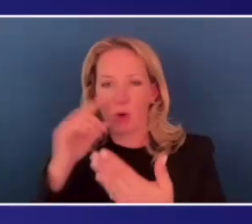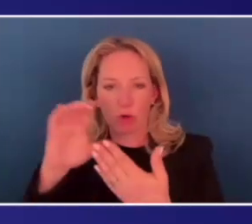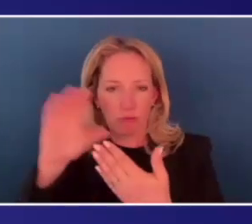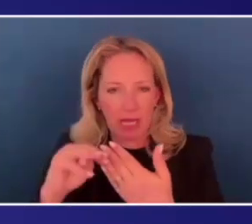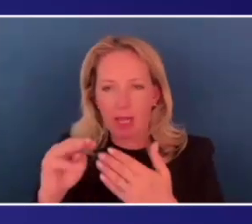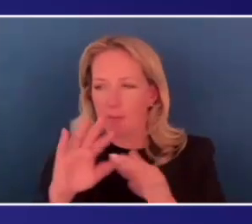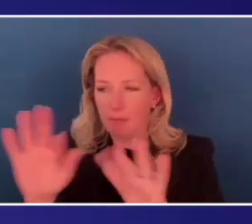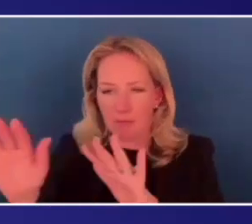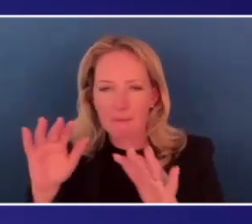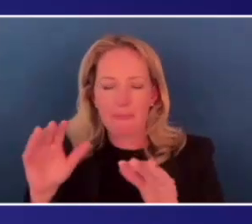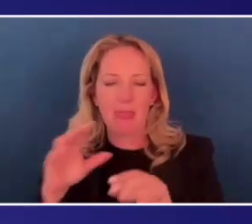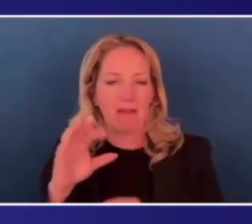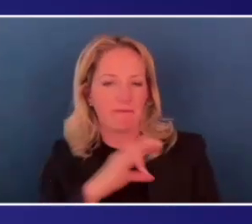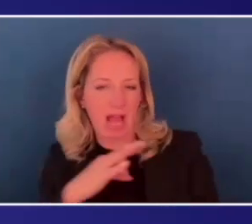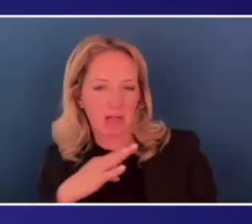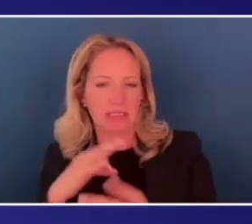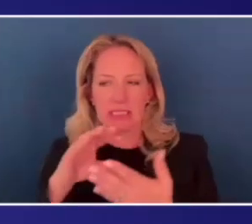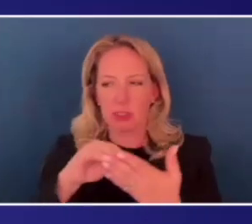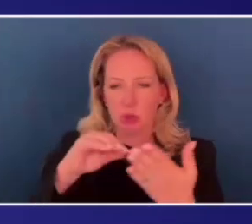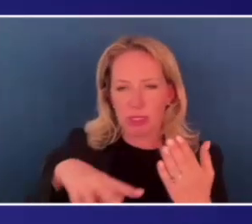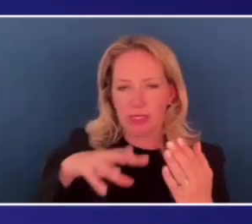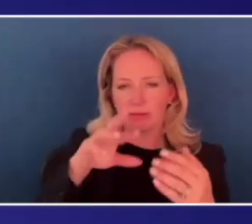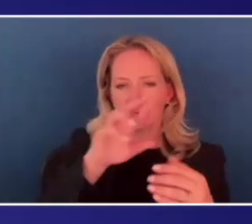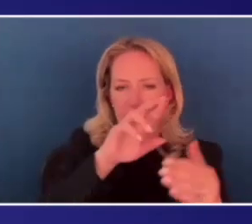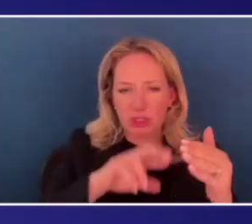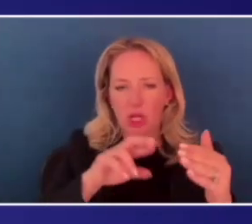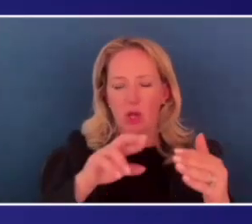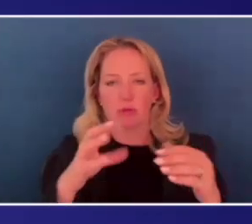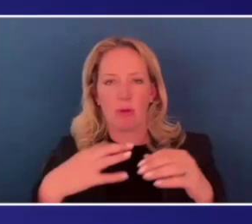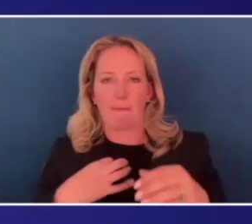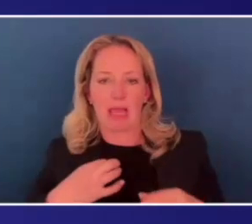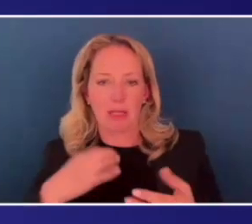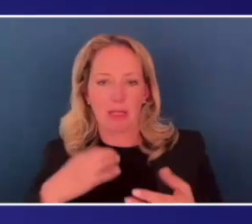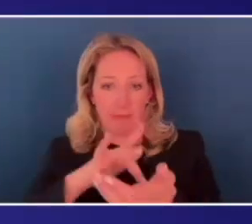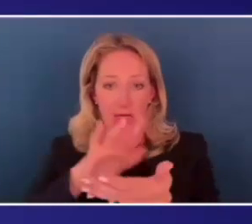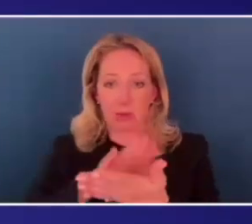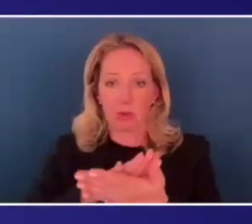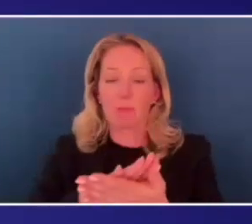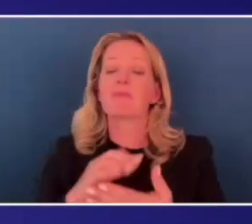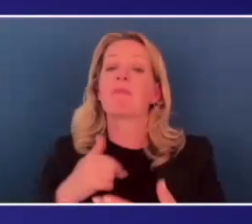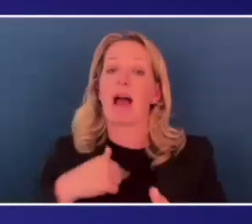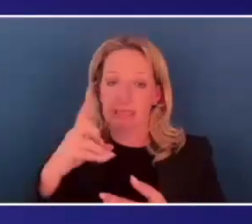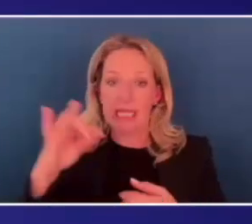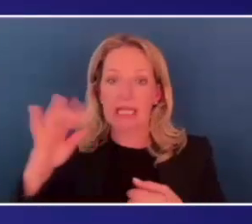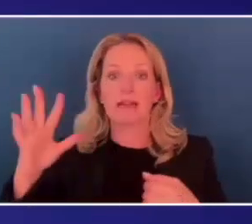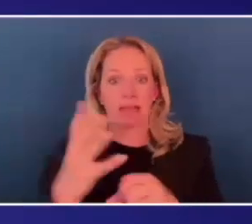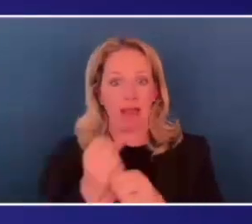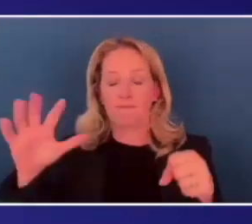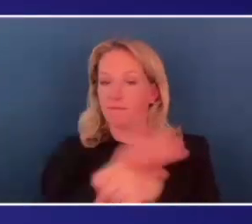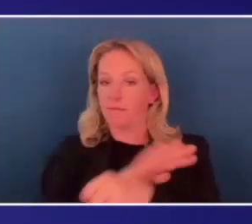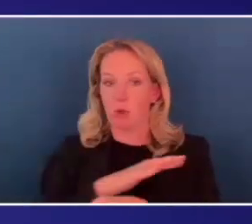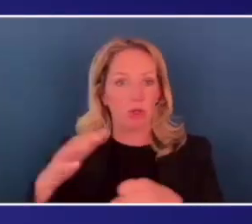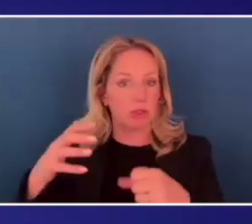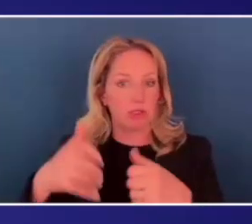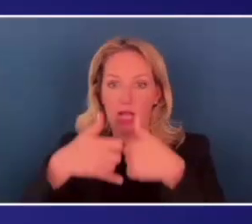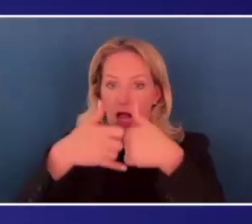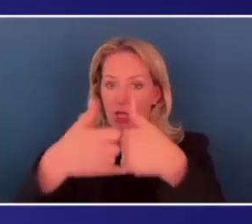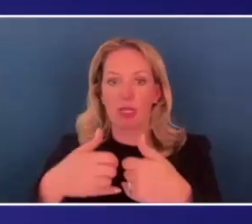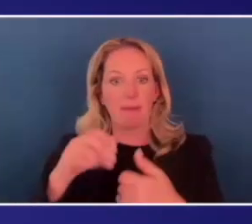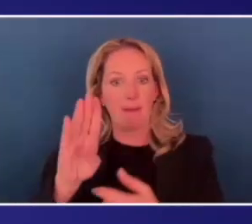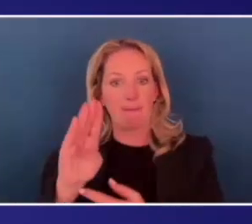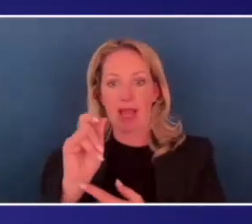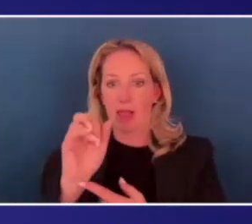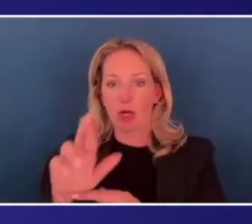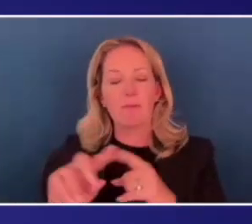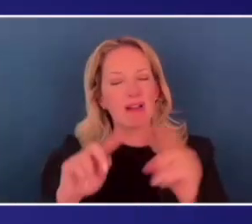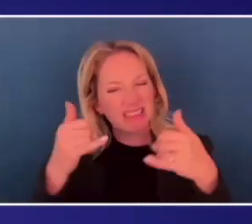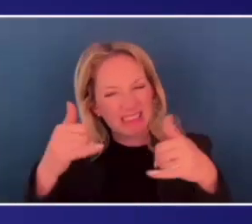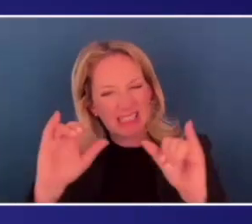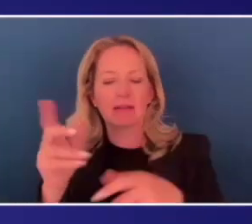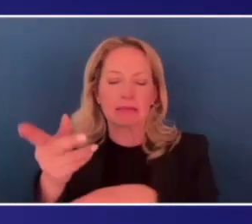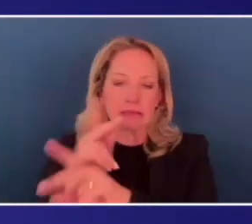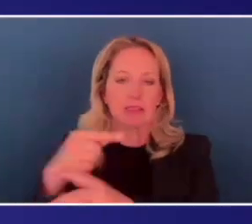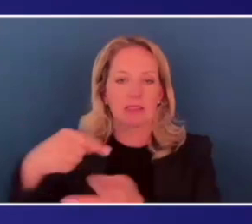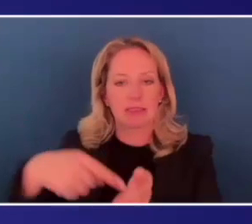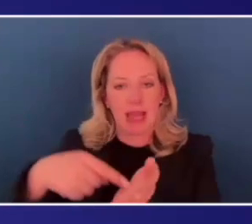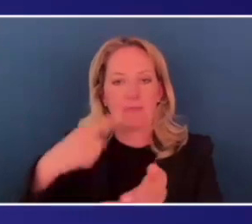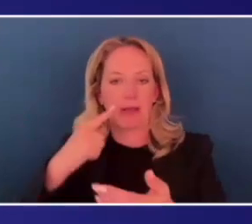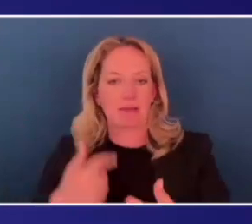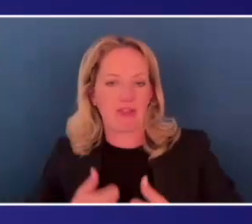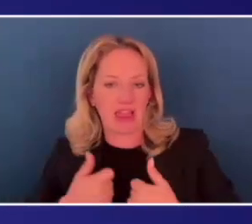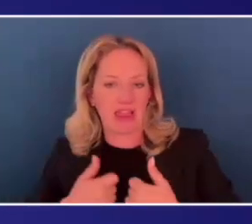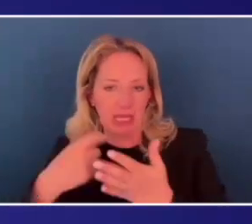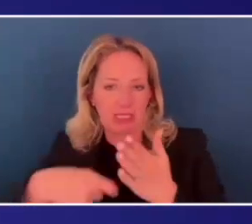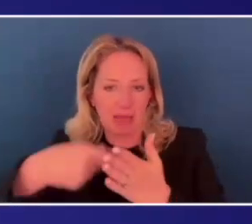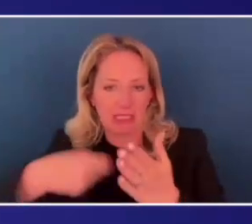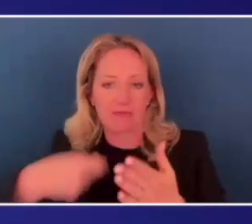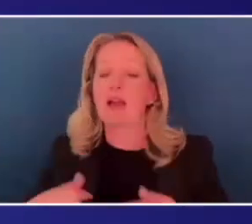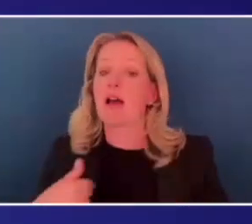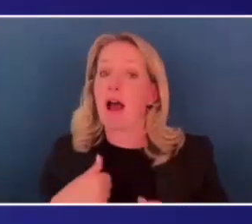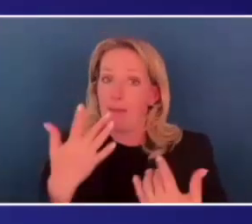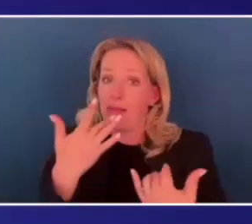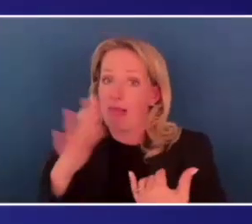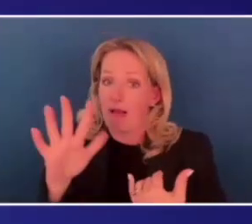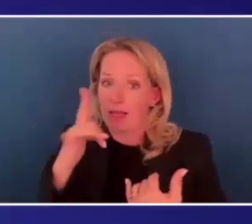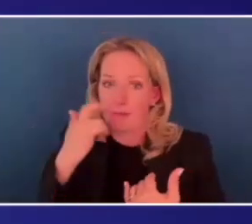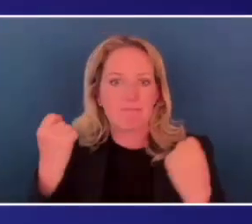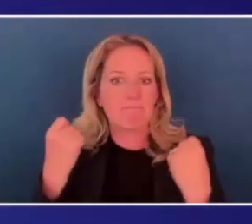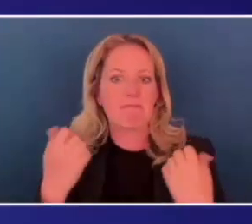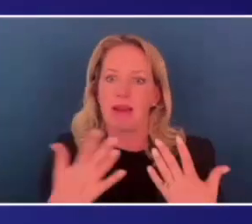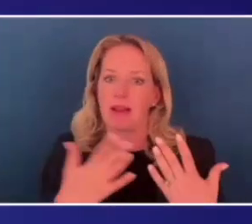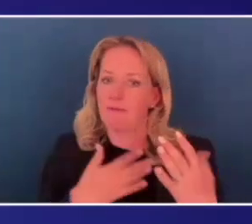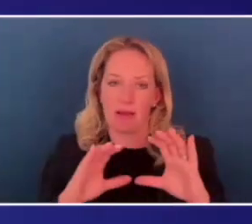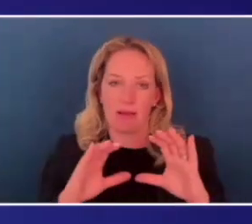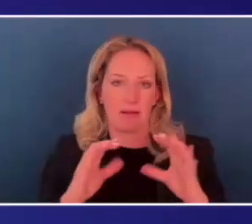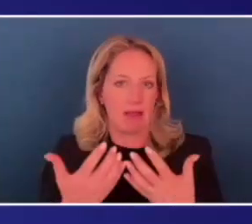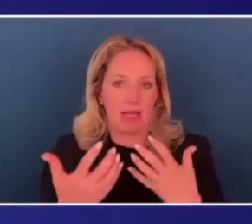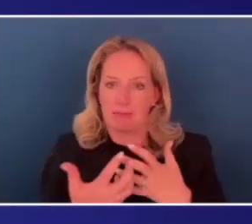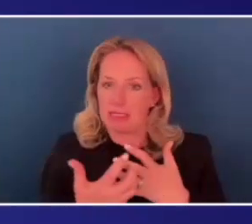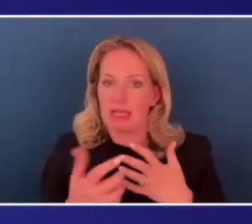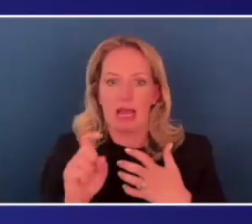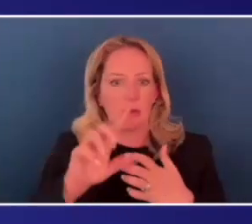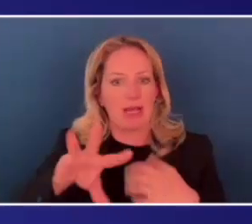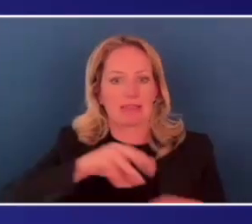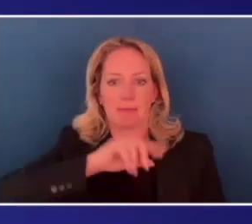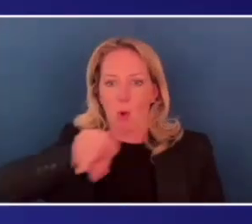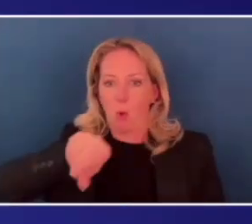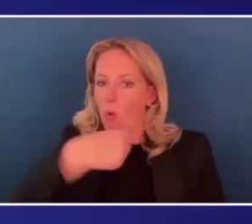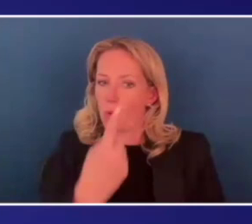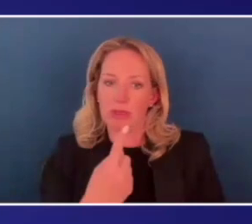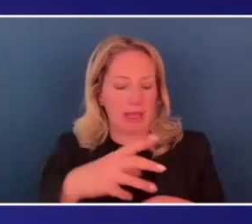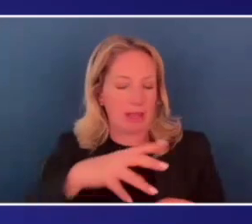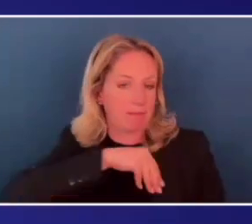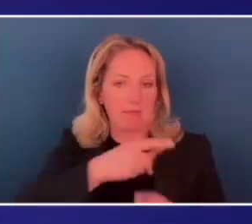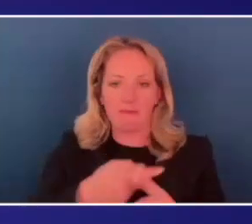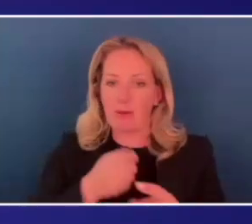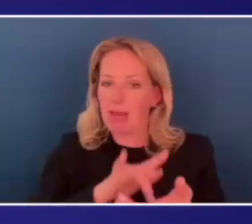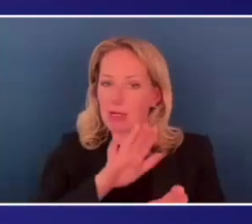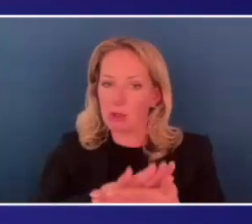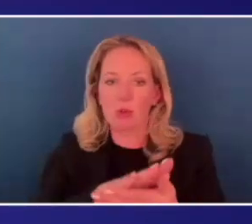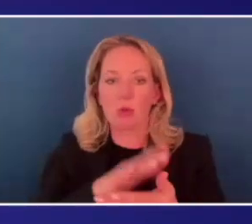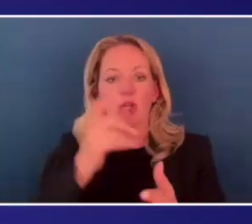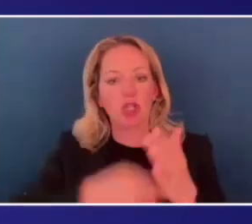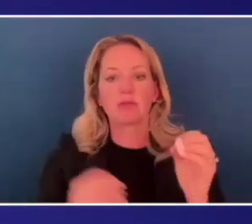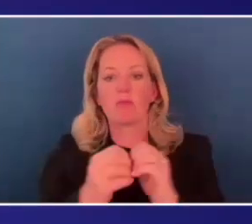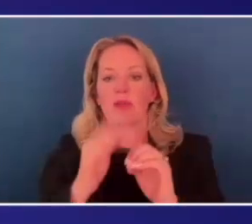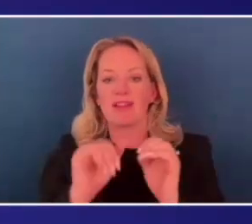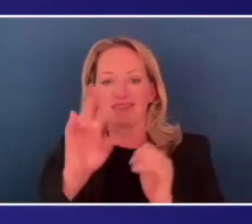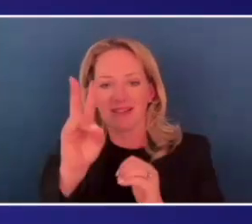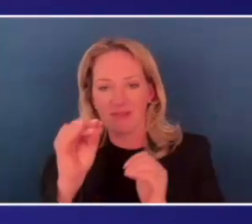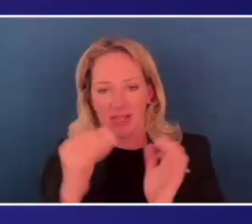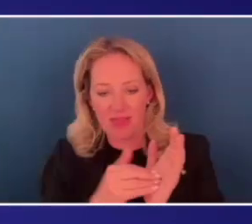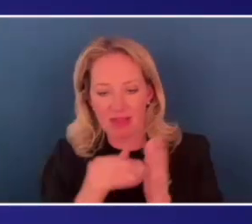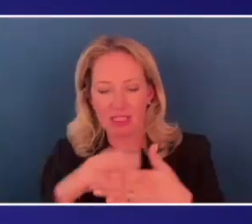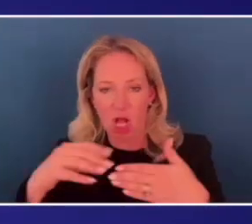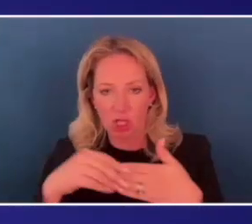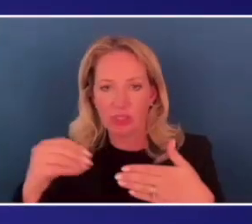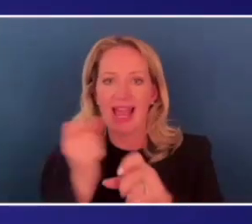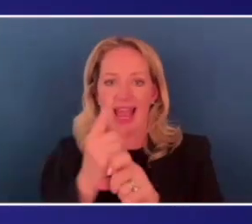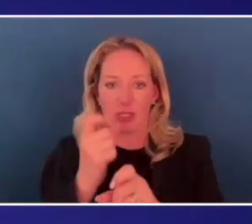They'll still graduate with that from living expenses. I am incredibly lucky though. Many of my classmates from undergrad had to accept their only admission offer from medical schools charging over $70,000 annually, accumulating over $280,000 in tuition debt alone.